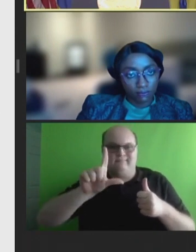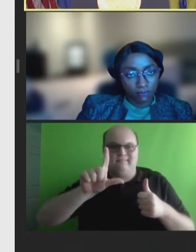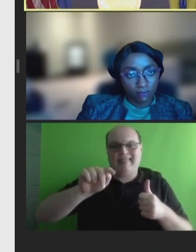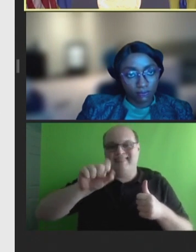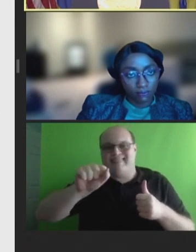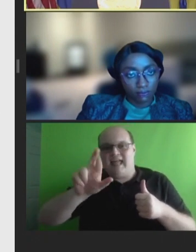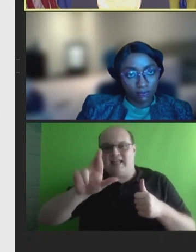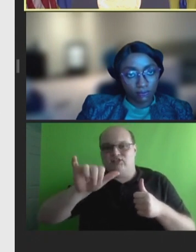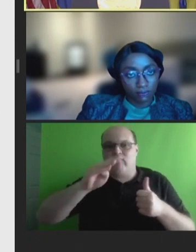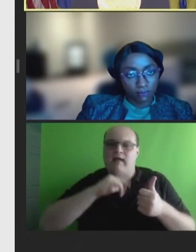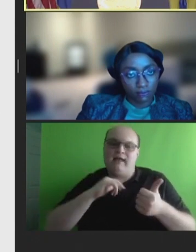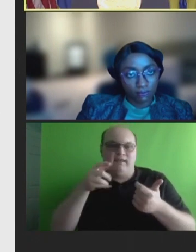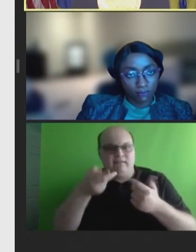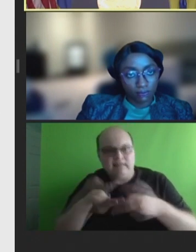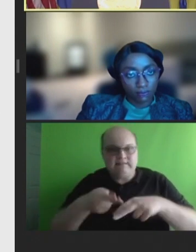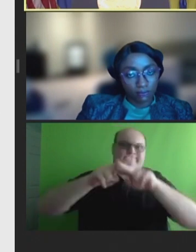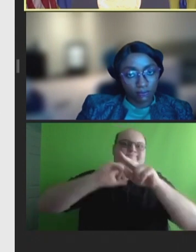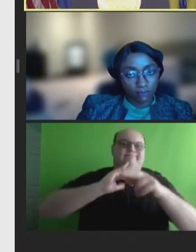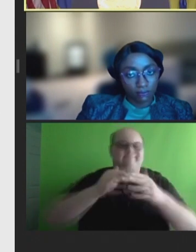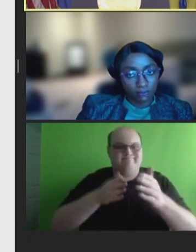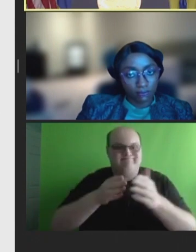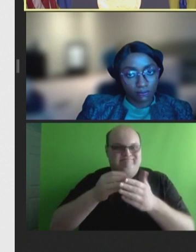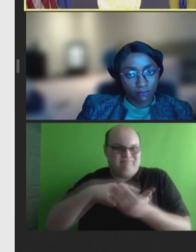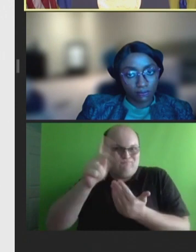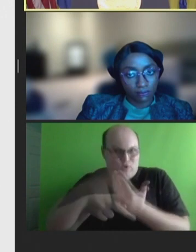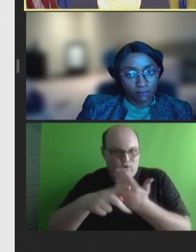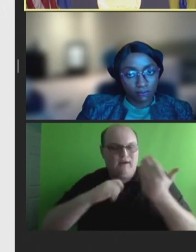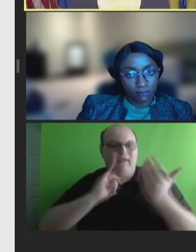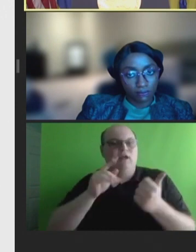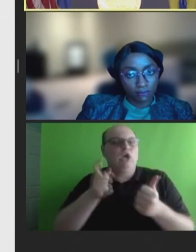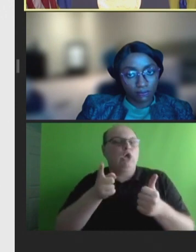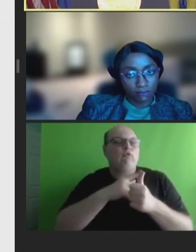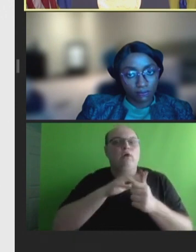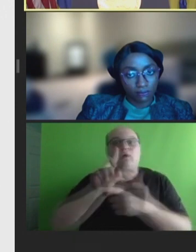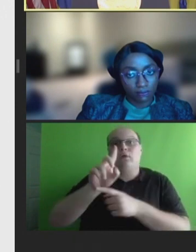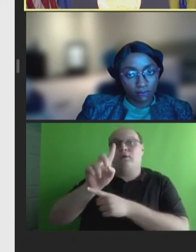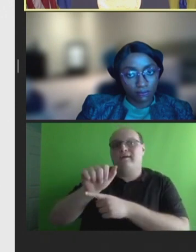And, you know, what we are doing is looking at the data that we have -- someone mentioned